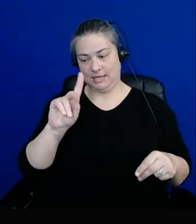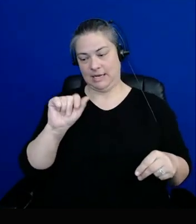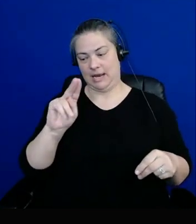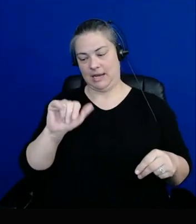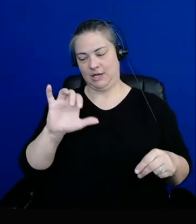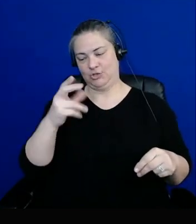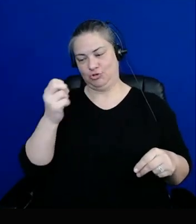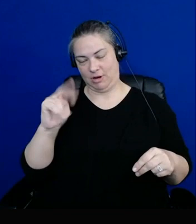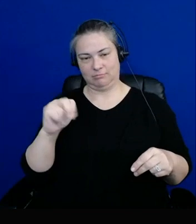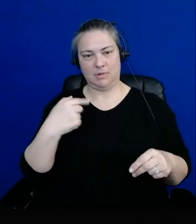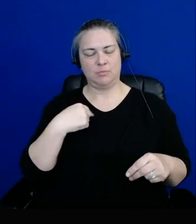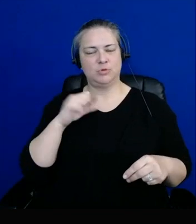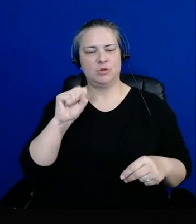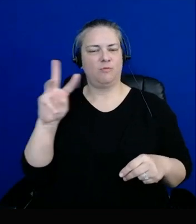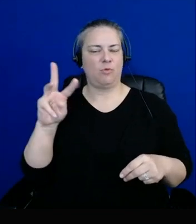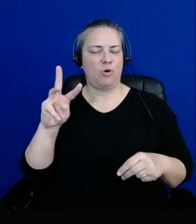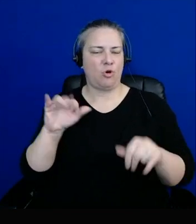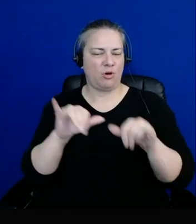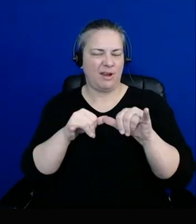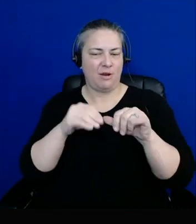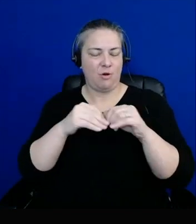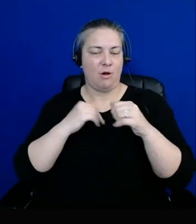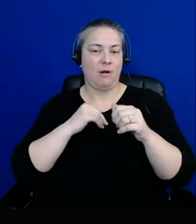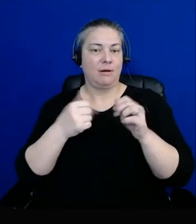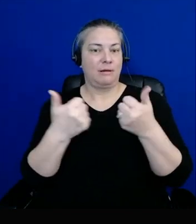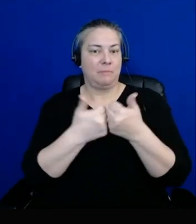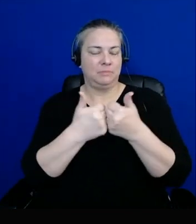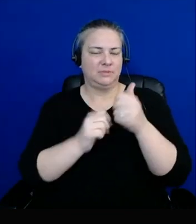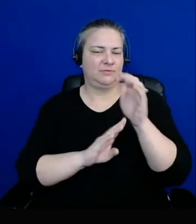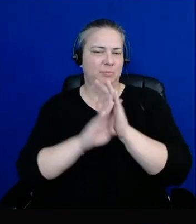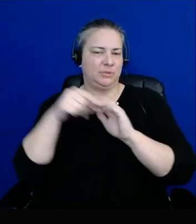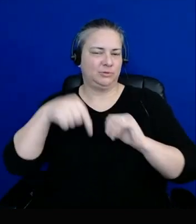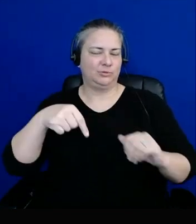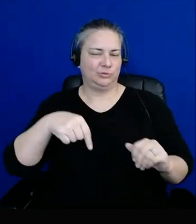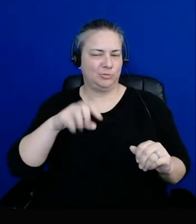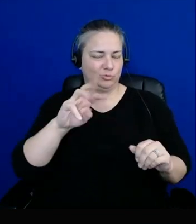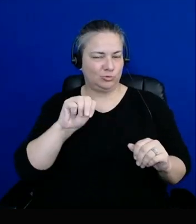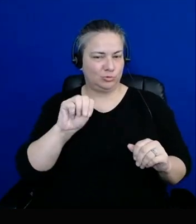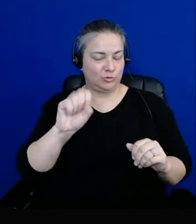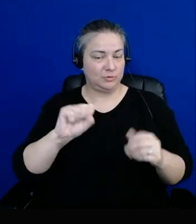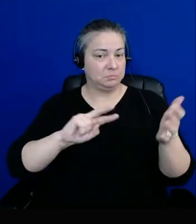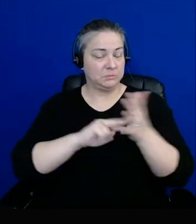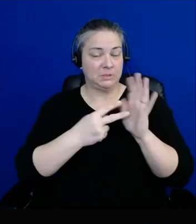Architect in our Game Developer Experiences team here at Microsoft. What that means is that my job is to help